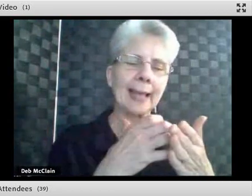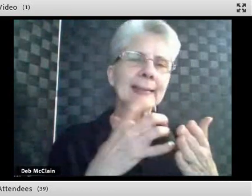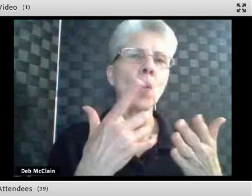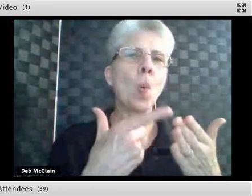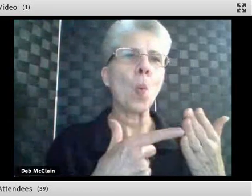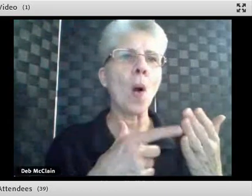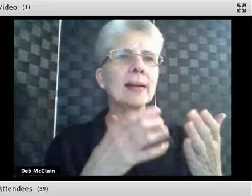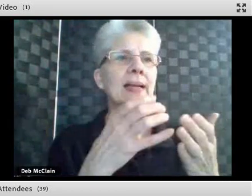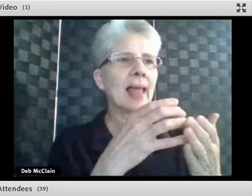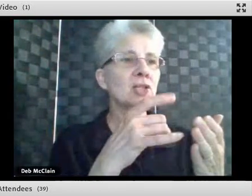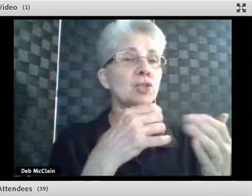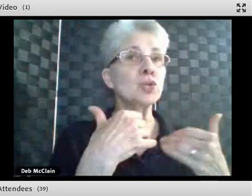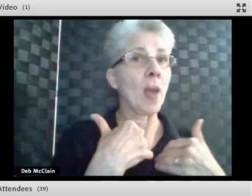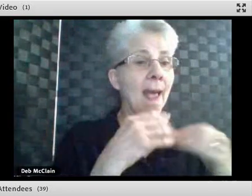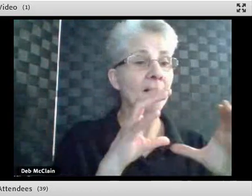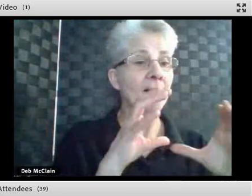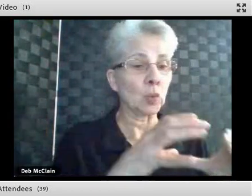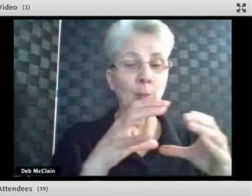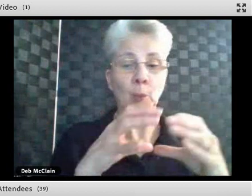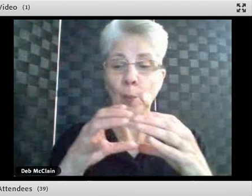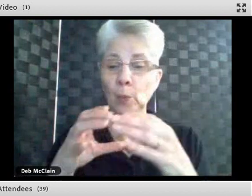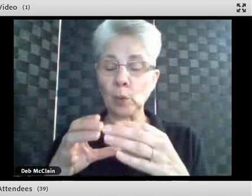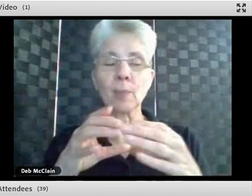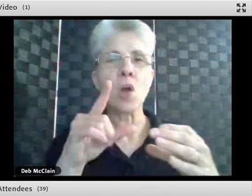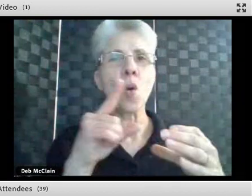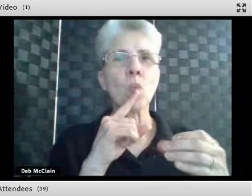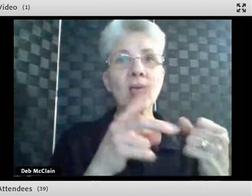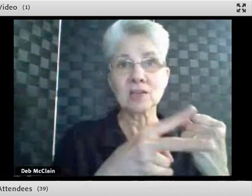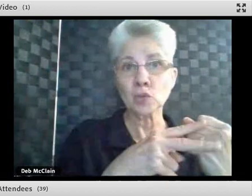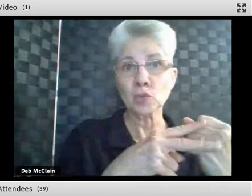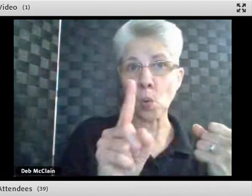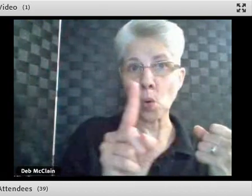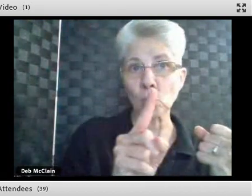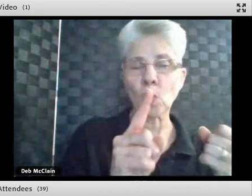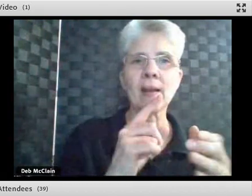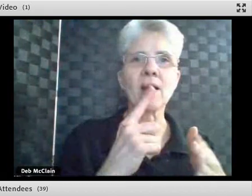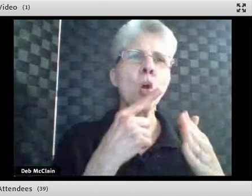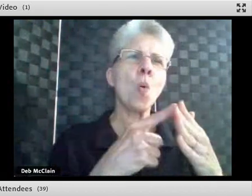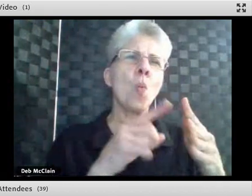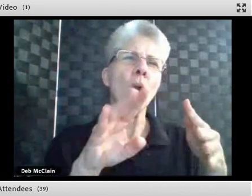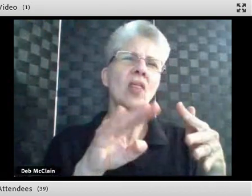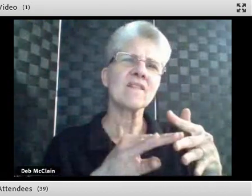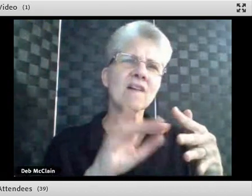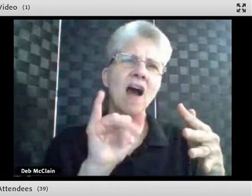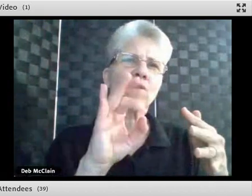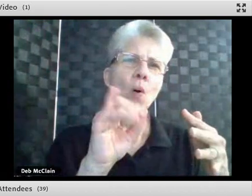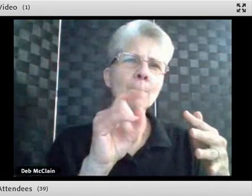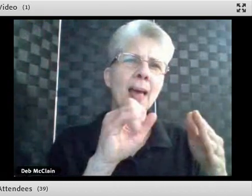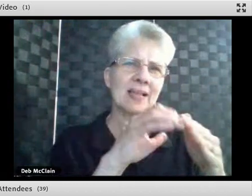what collections do you have. Where are those stored? What are the file formats in those collections?